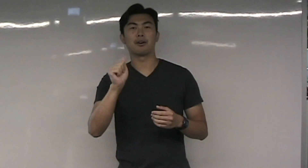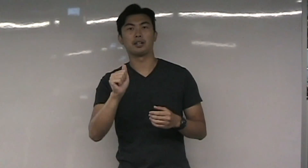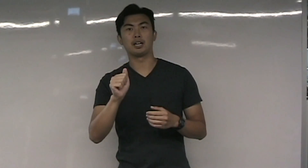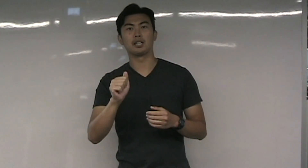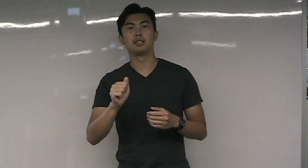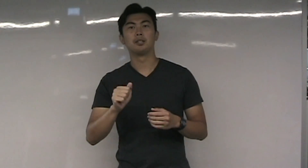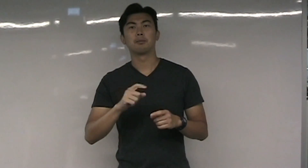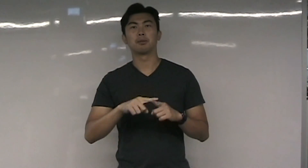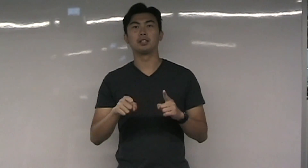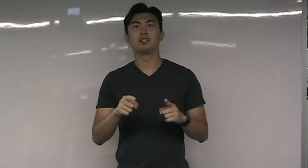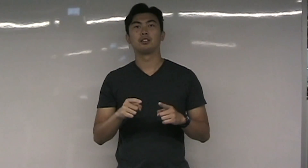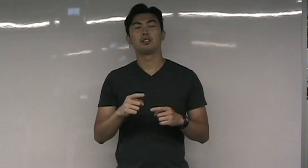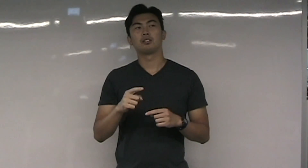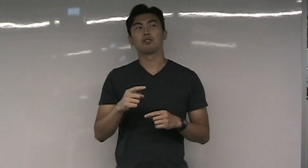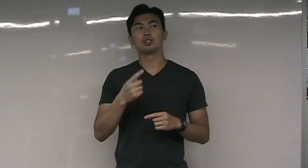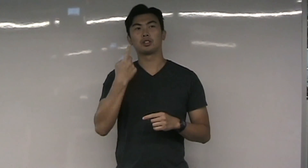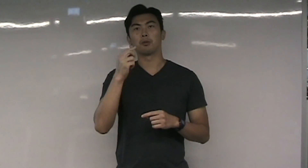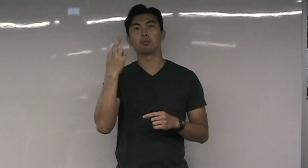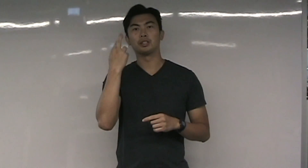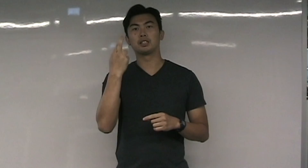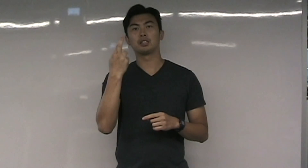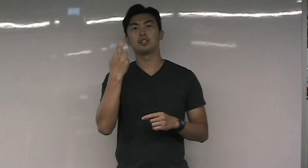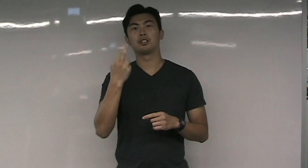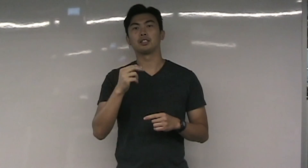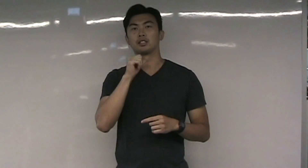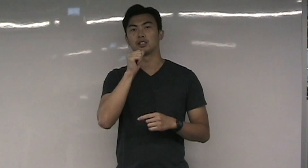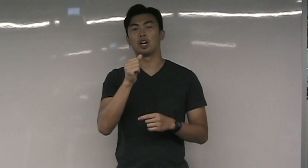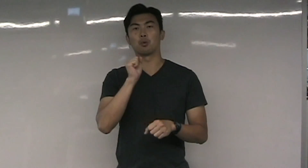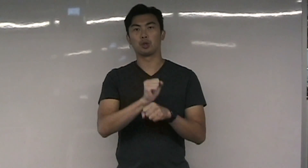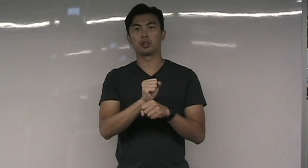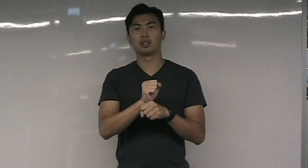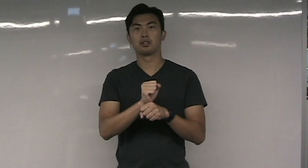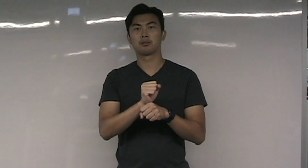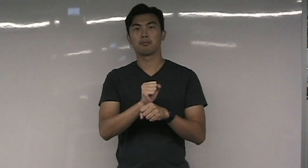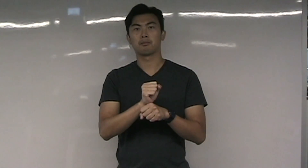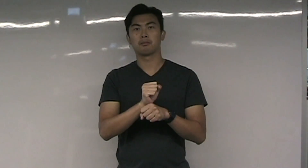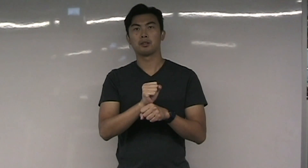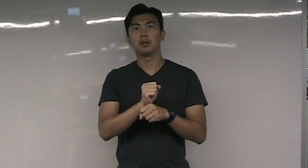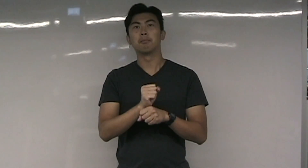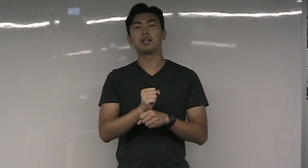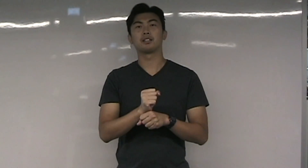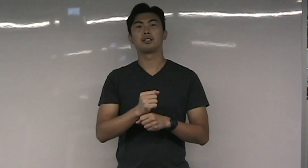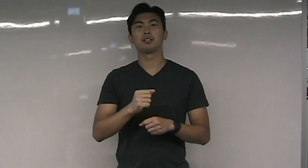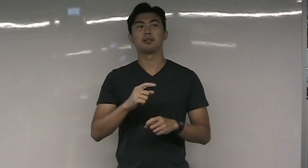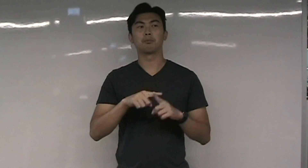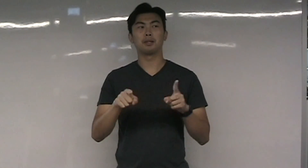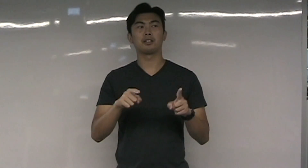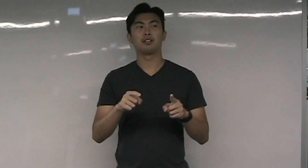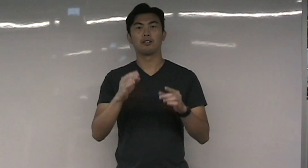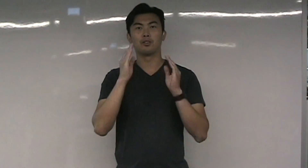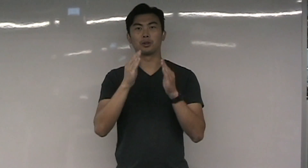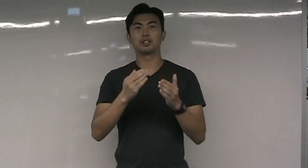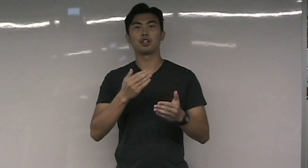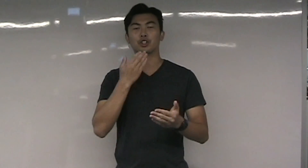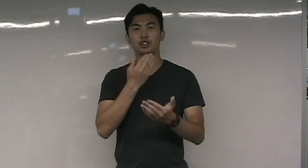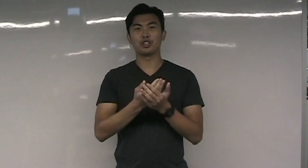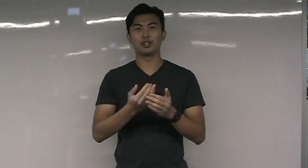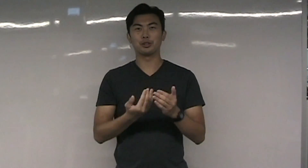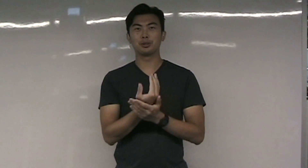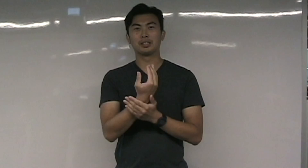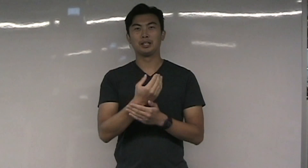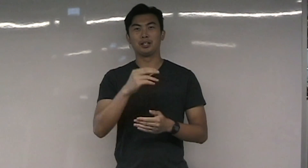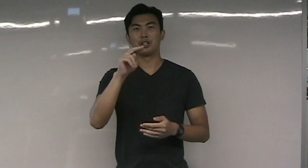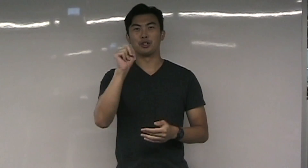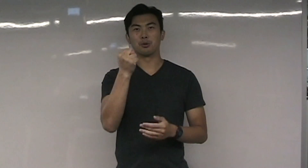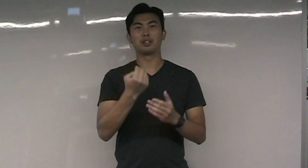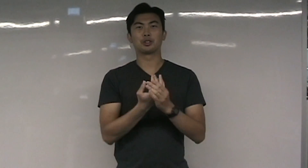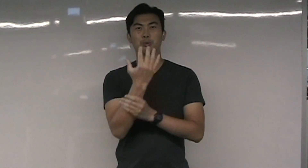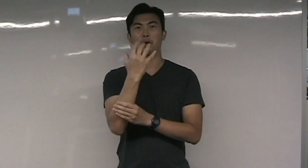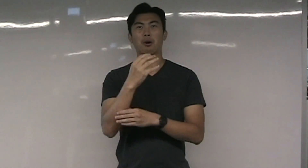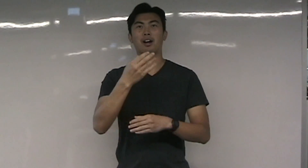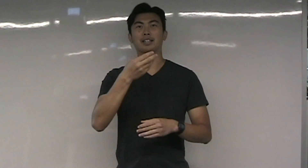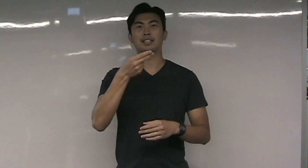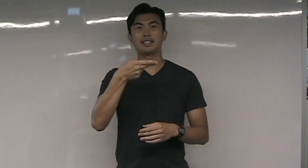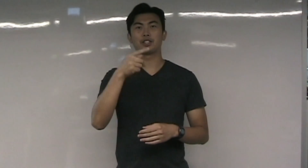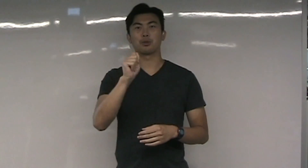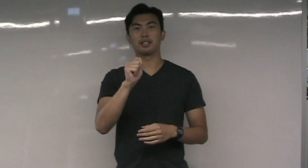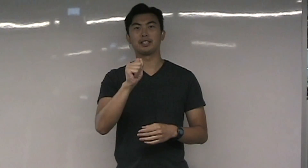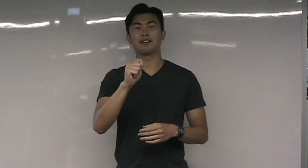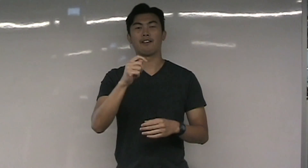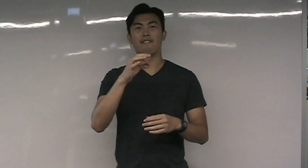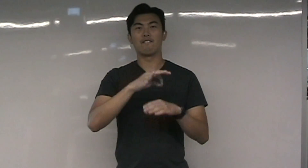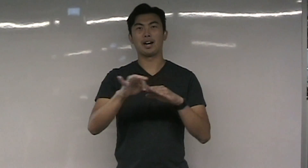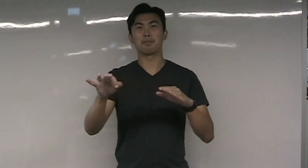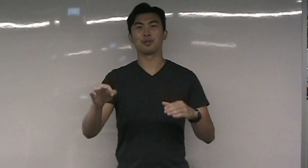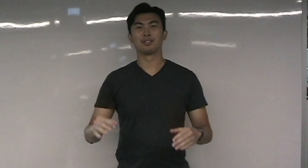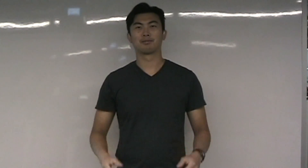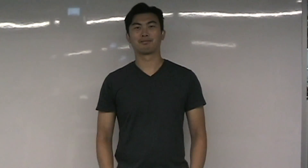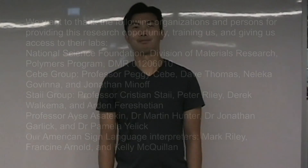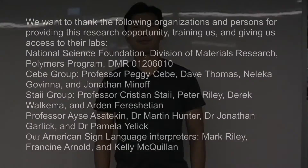We do not know the exact reasons why glutaraldehyde does not work. However, heat-treated fibers work, so we will focus on that positive aspect.